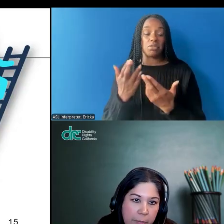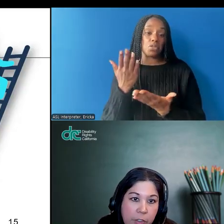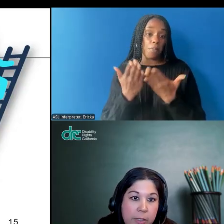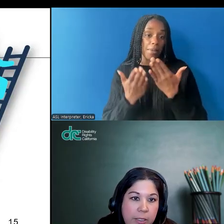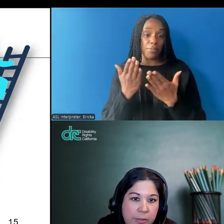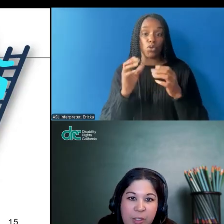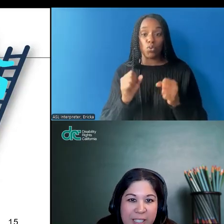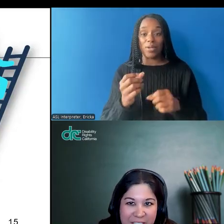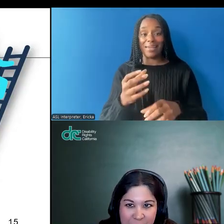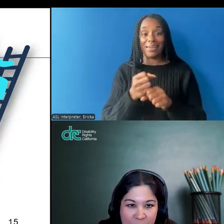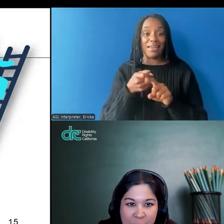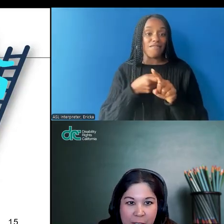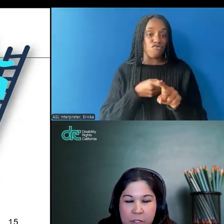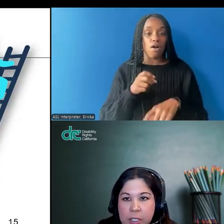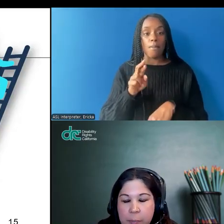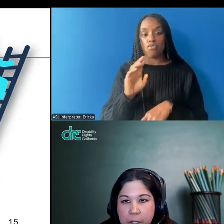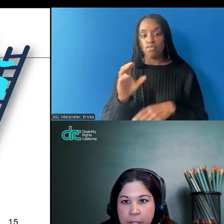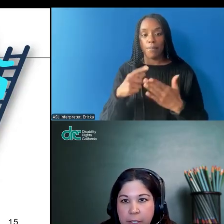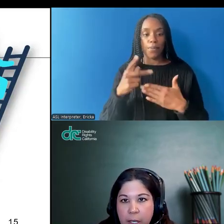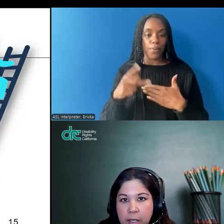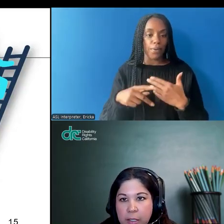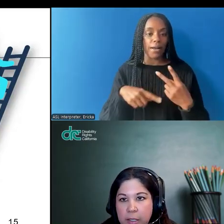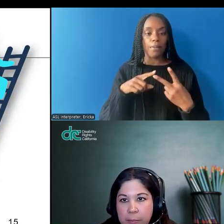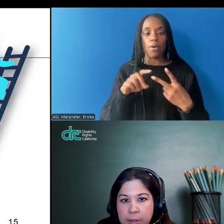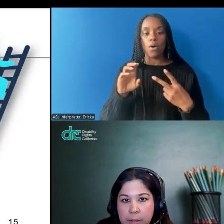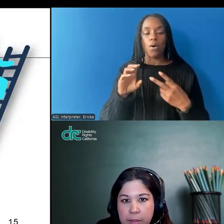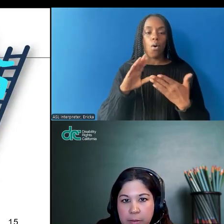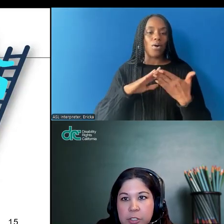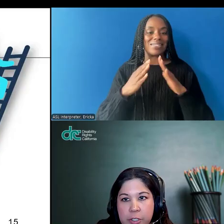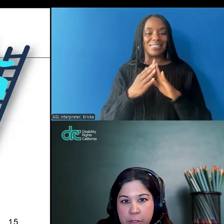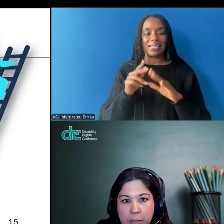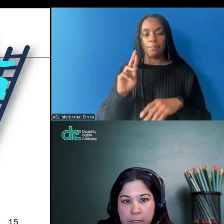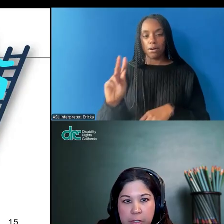from a recreation program or city park, the regional center is